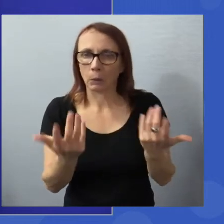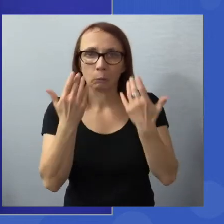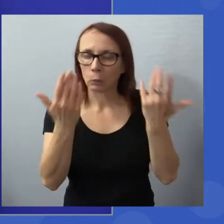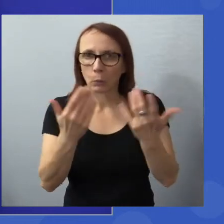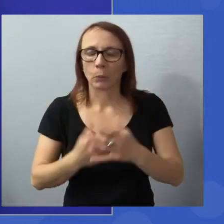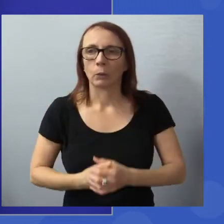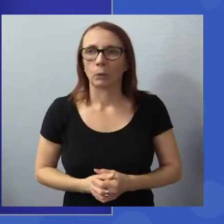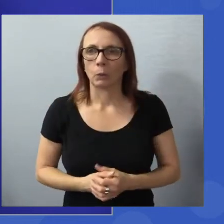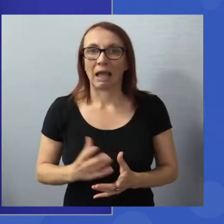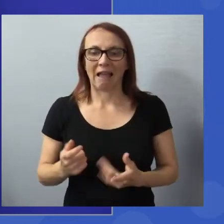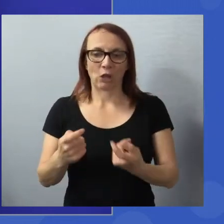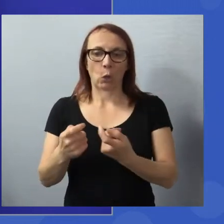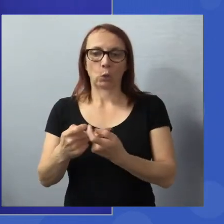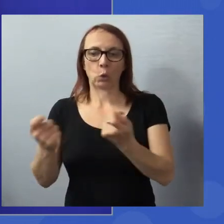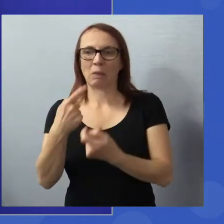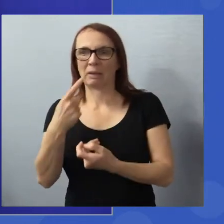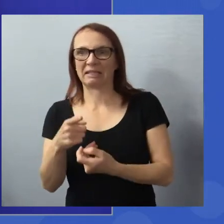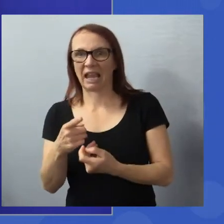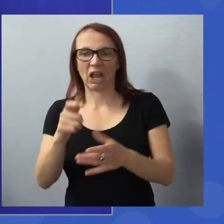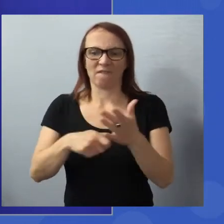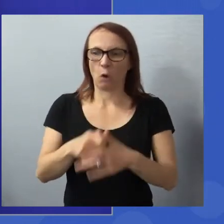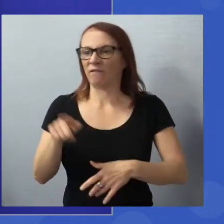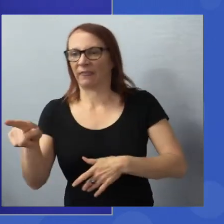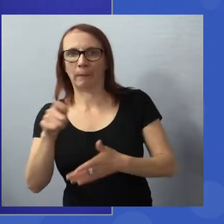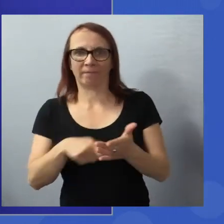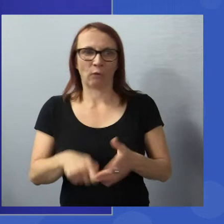shouting at us to go one way or another it's quite difficult to to make that